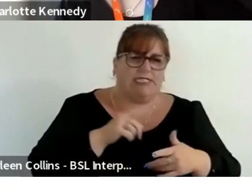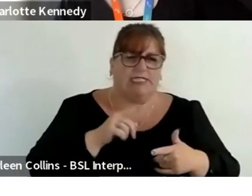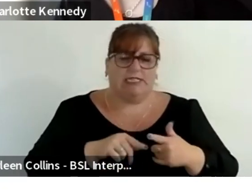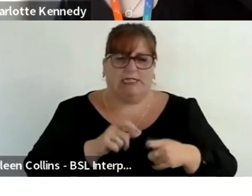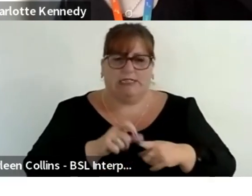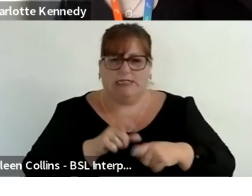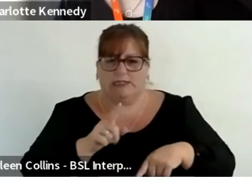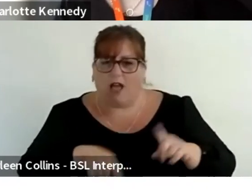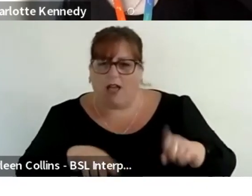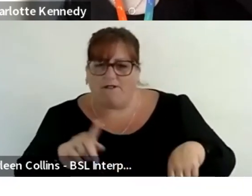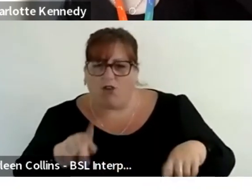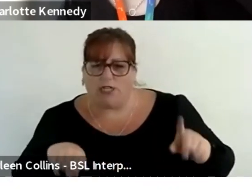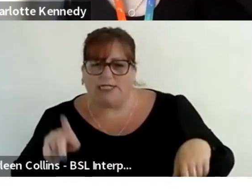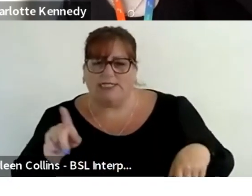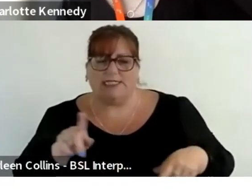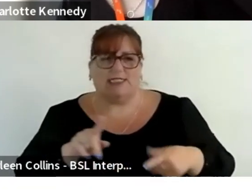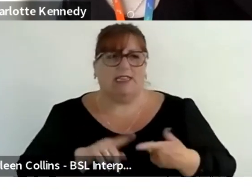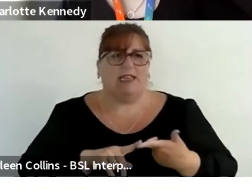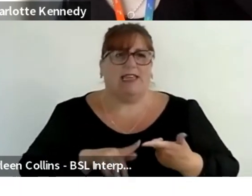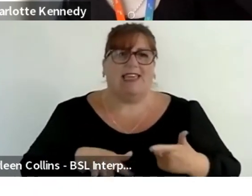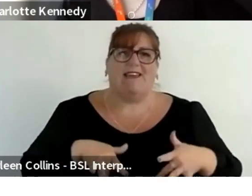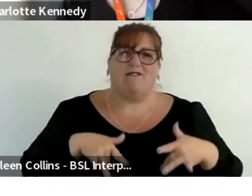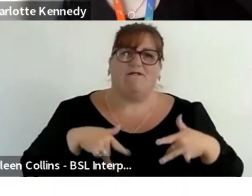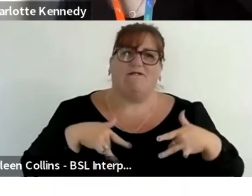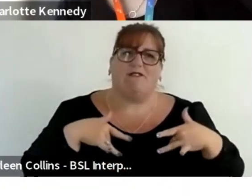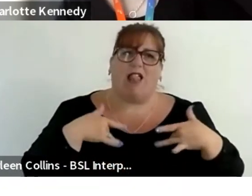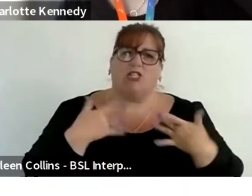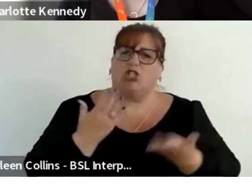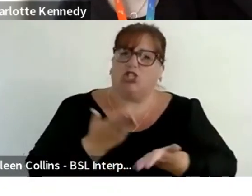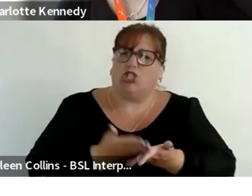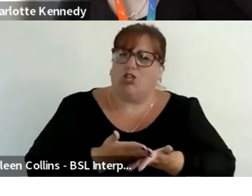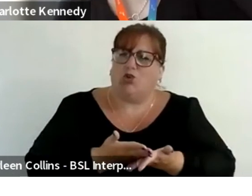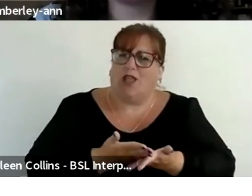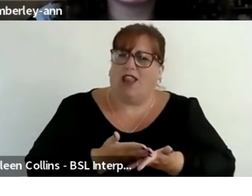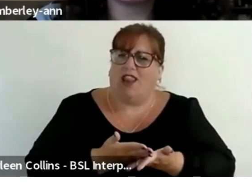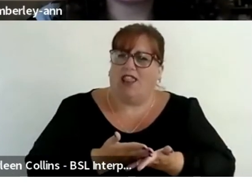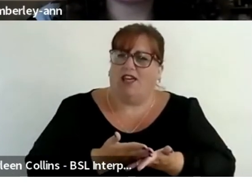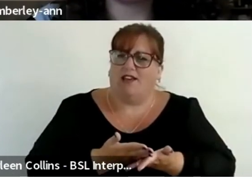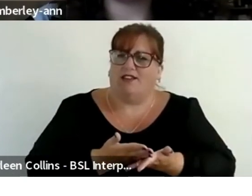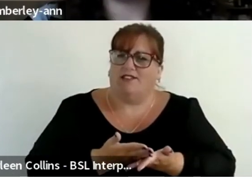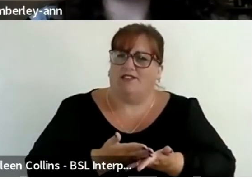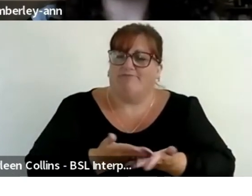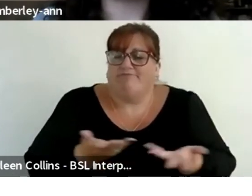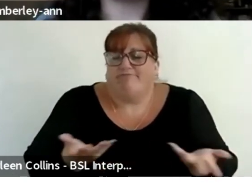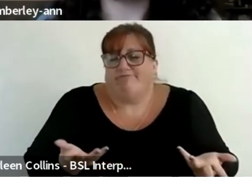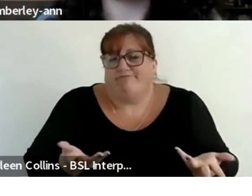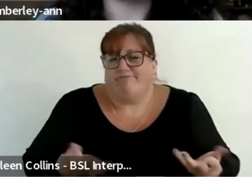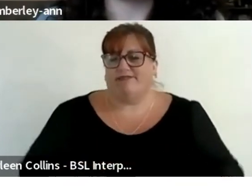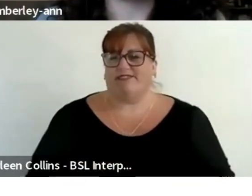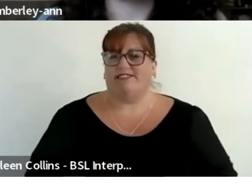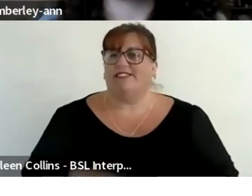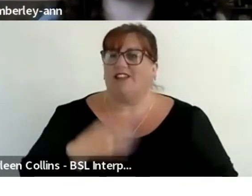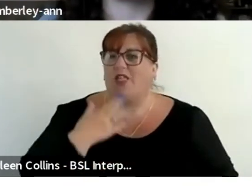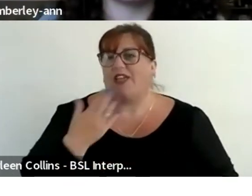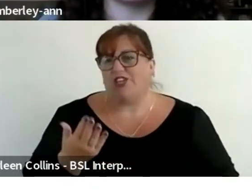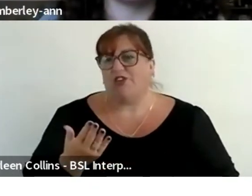It just felt genuine. Yes. Thank you, that is really positive to hear.